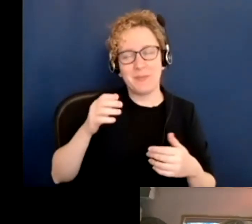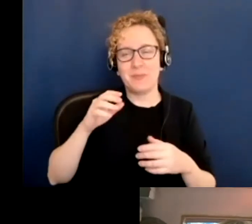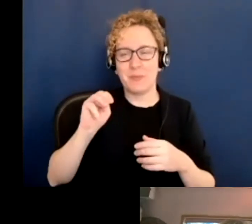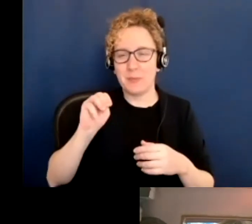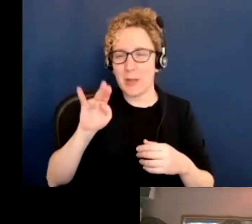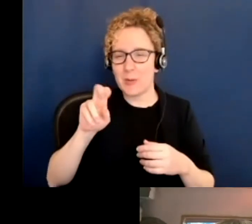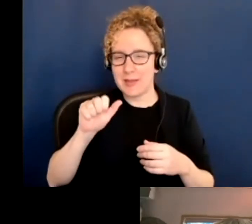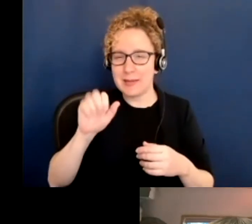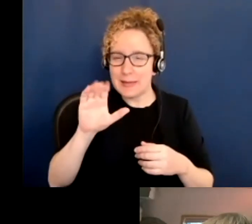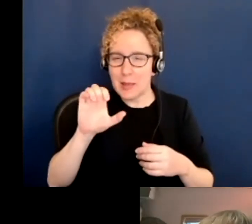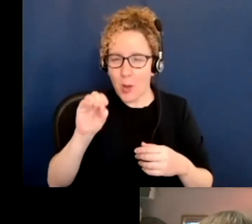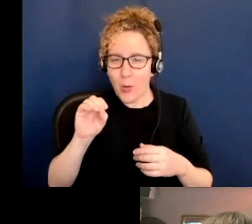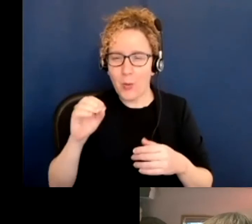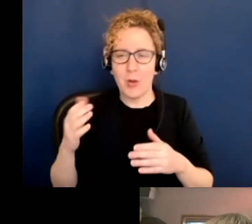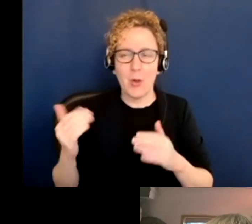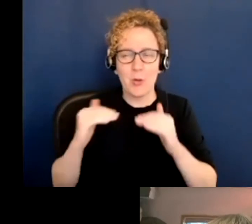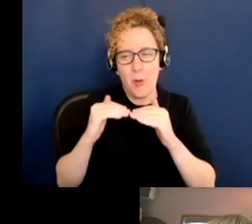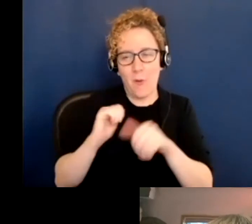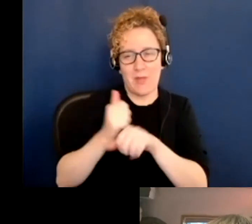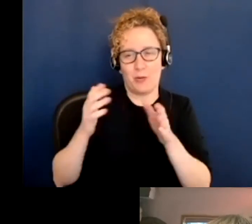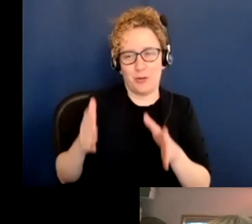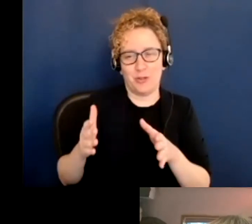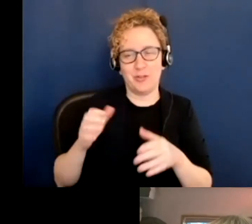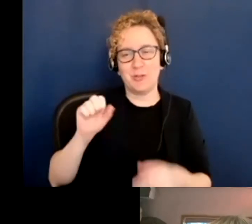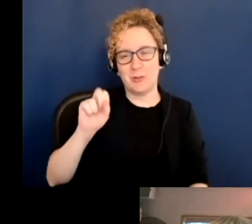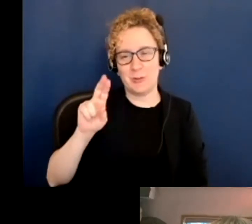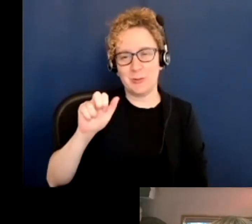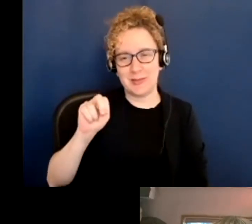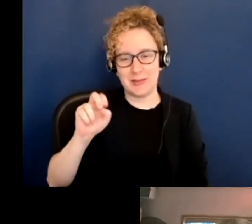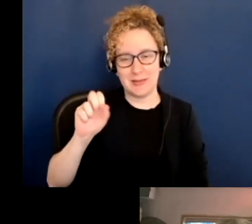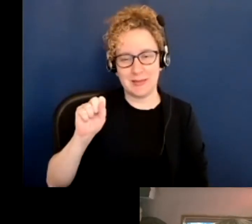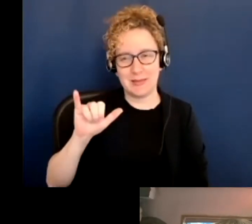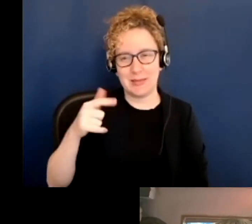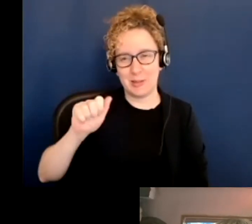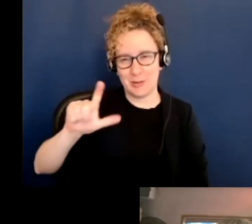share a few words during the symposium, as it falls during Disability Pride Month and